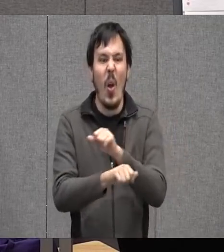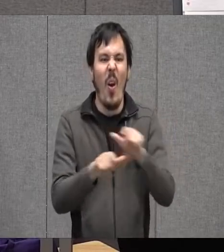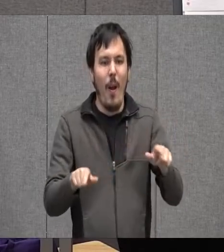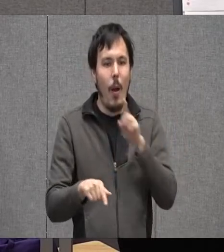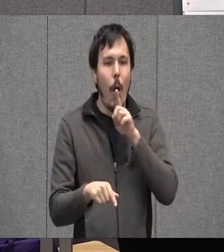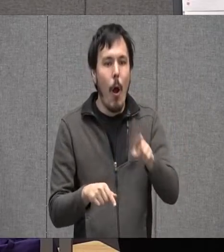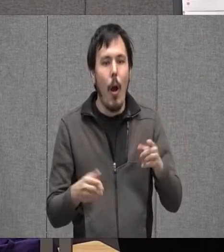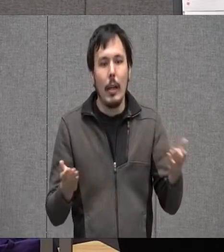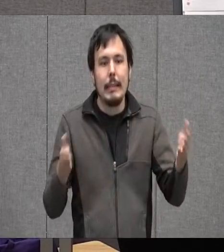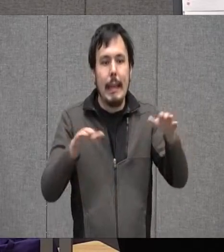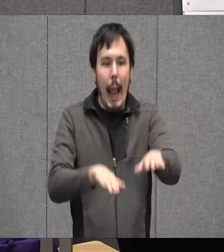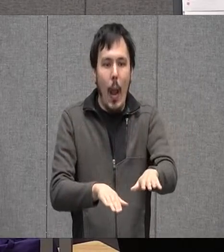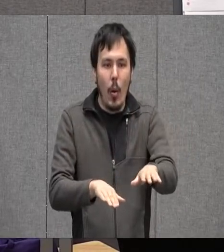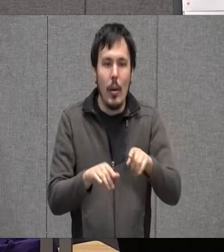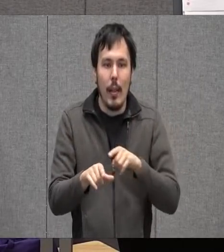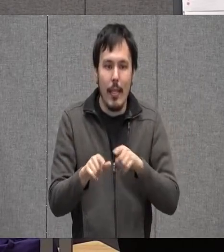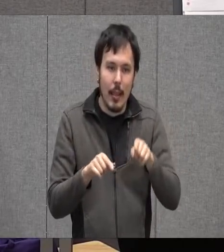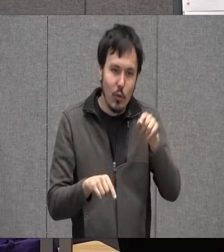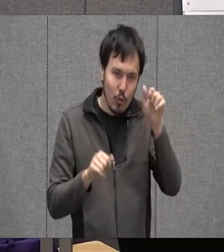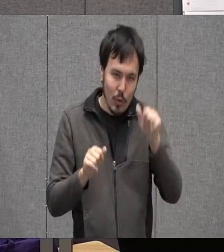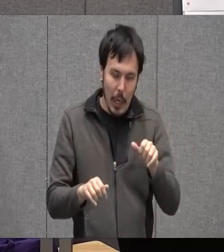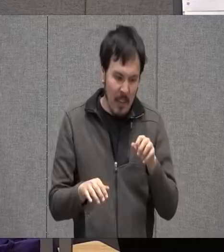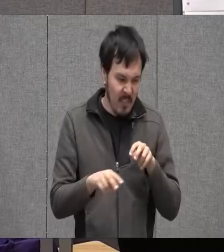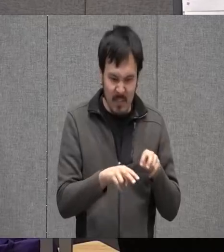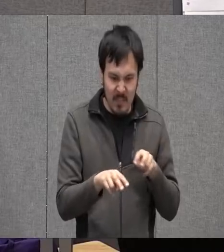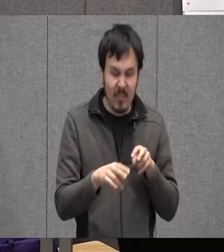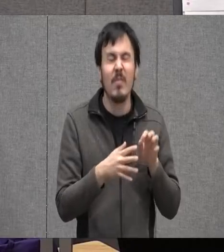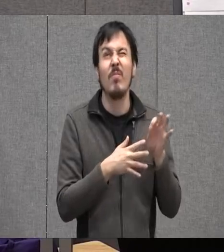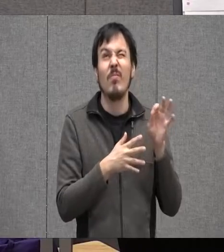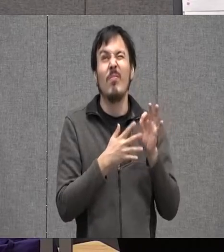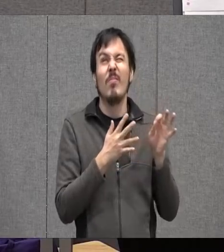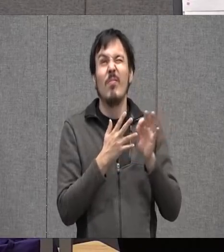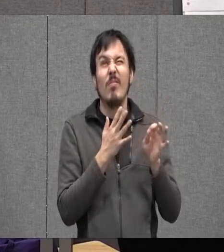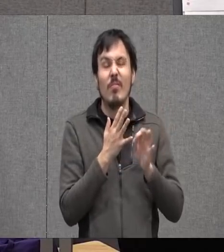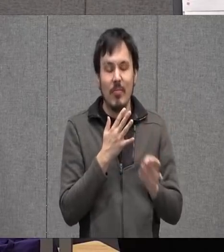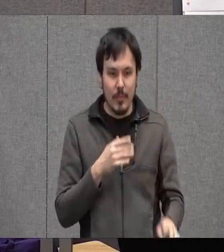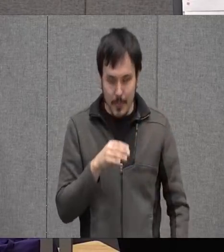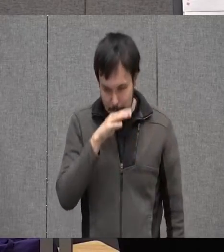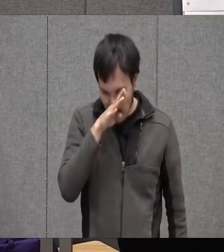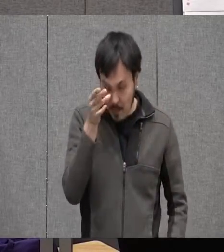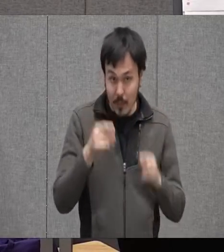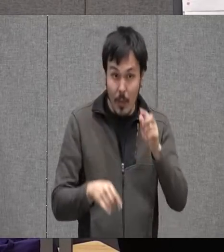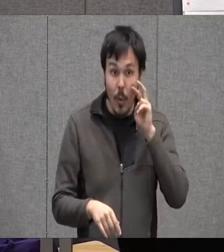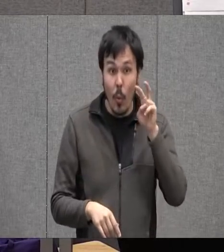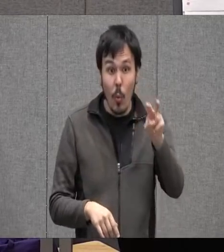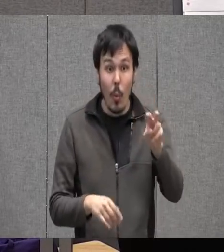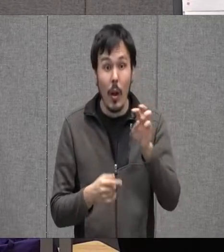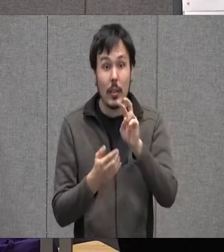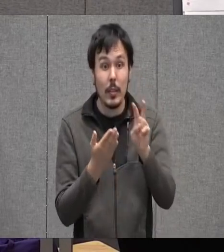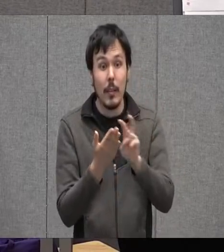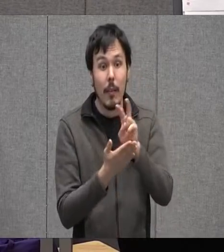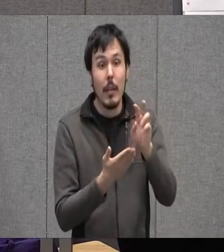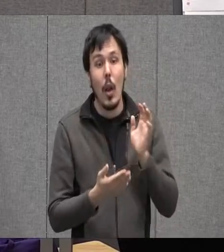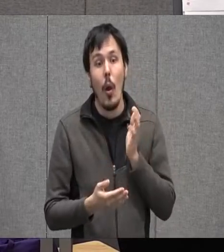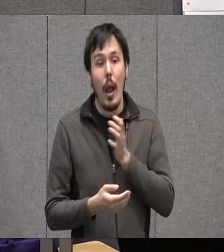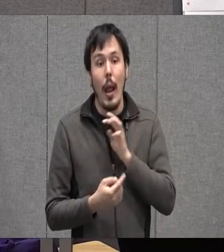So that's just another variation. If you watch the video on our website or that's linked to our website,